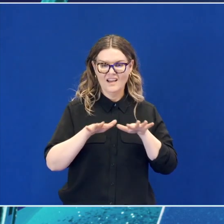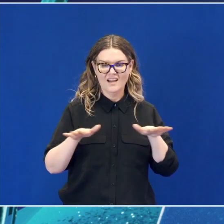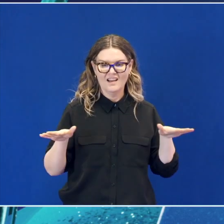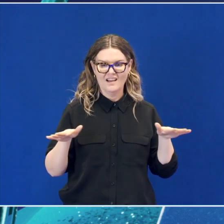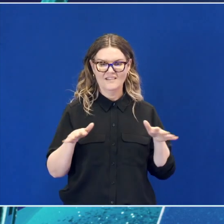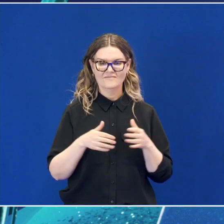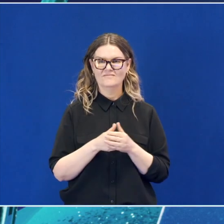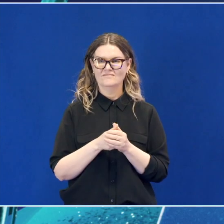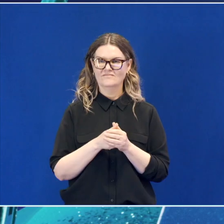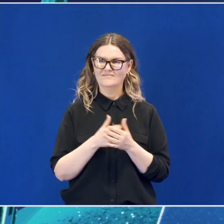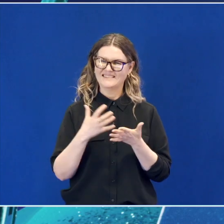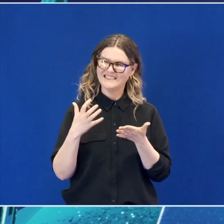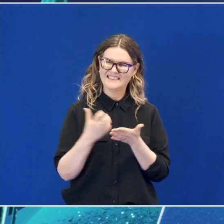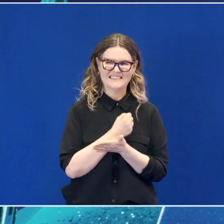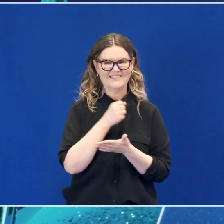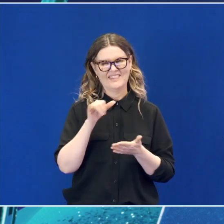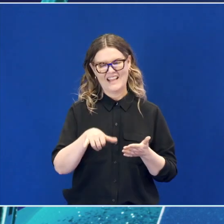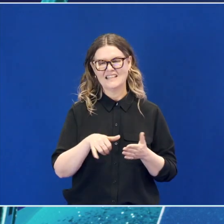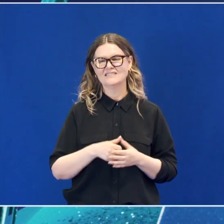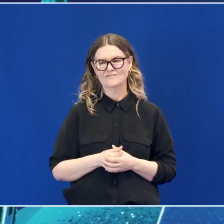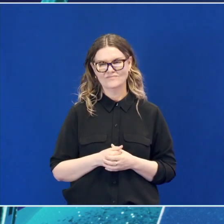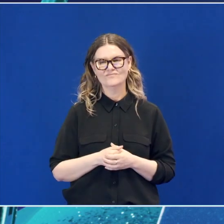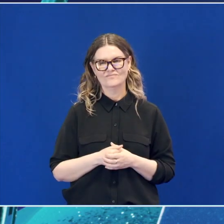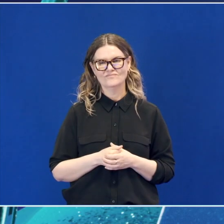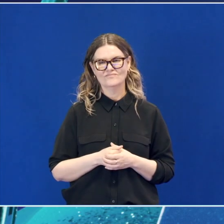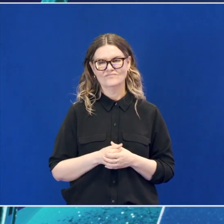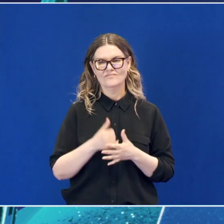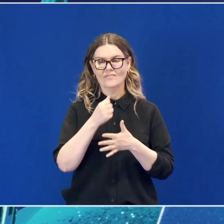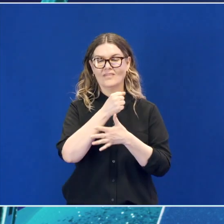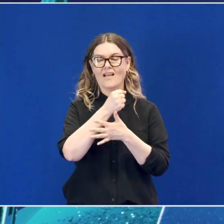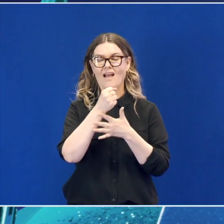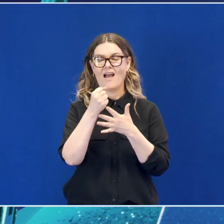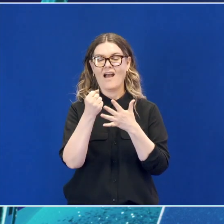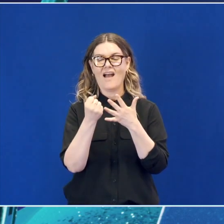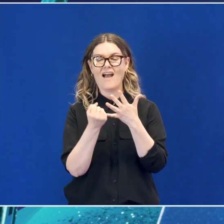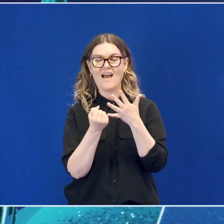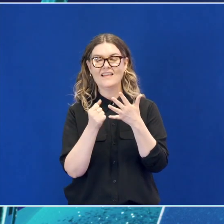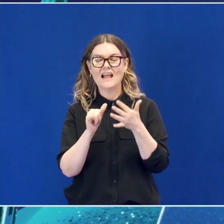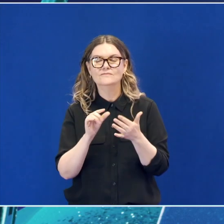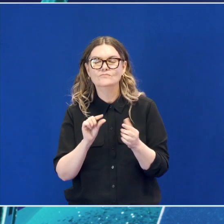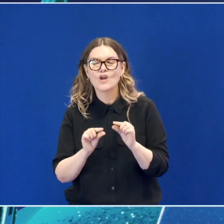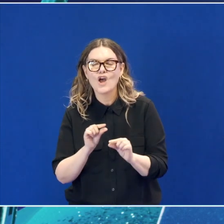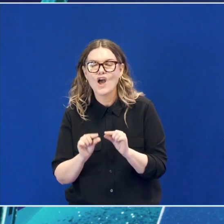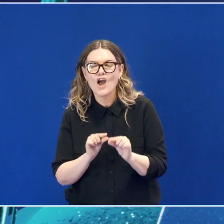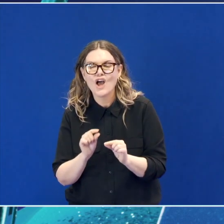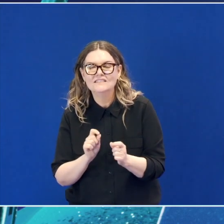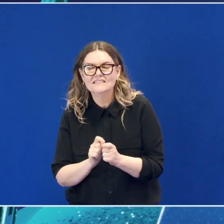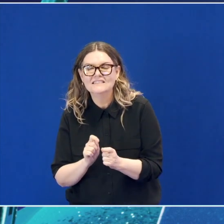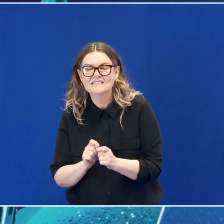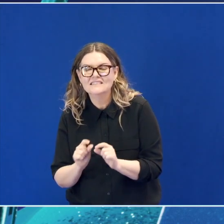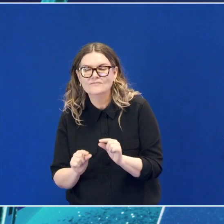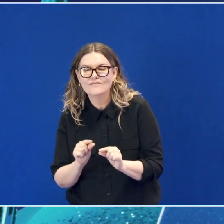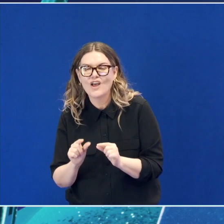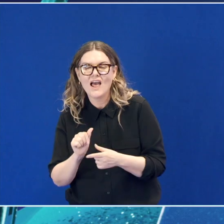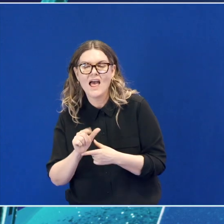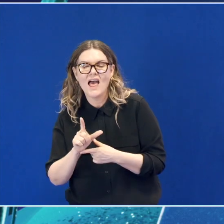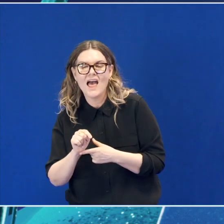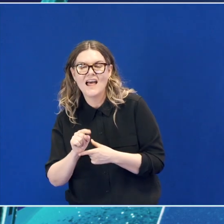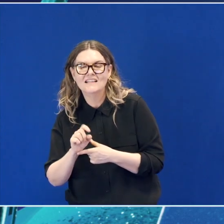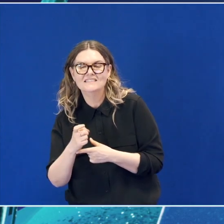Don't spend your time evaluating alt text of images. Don't spend your time doing manual audits or whatever.